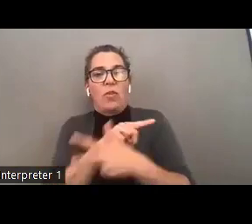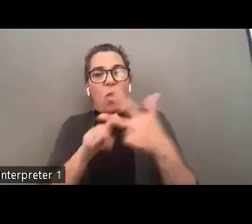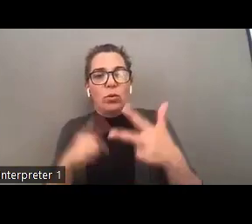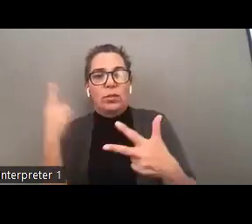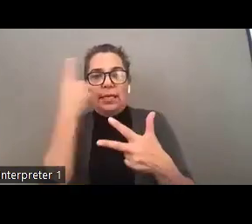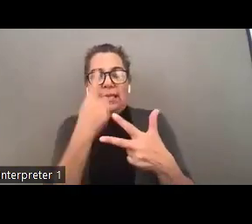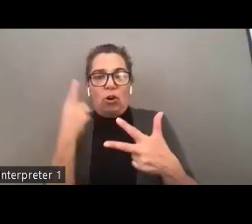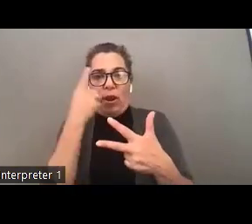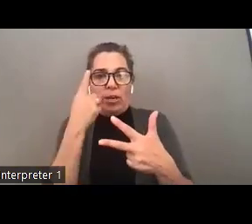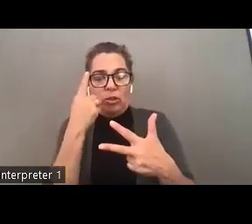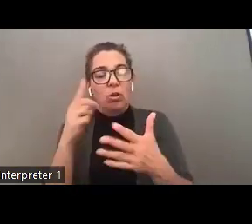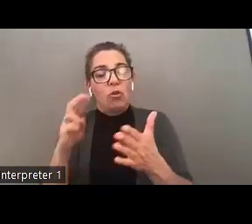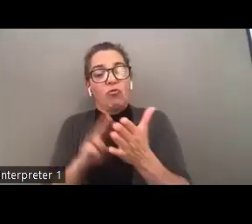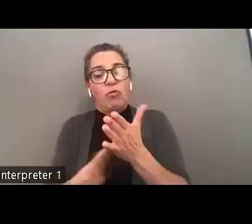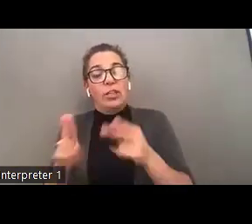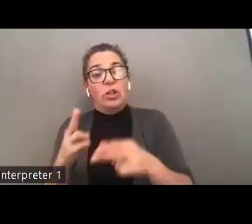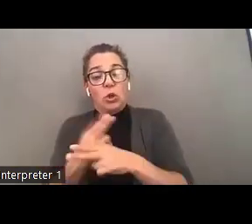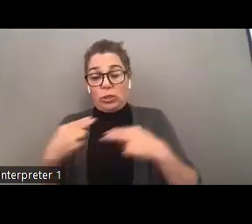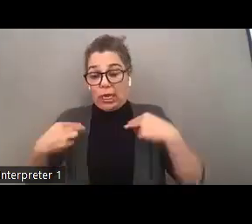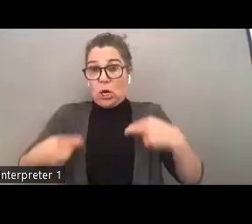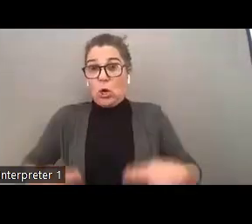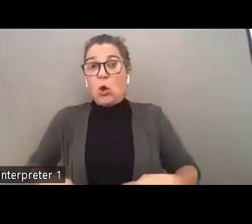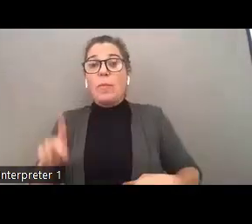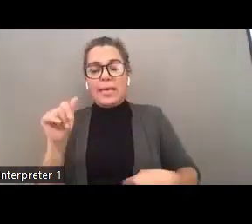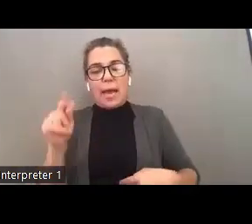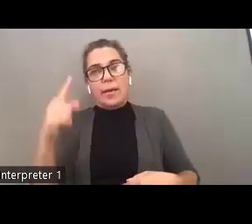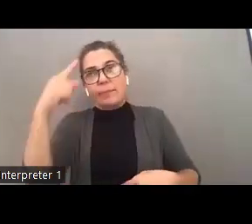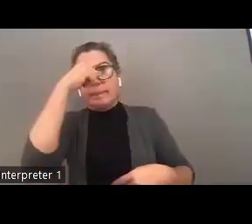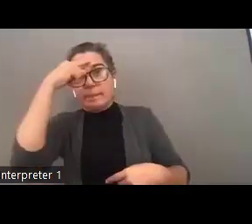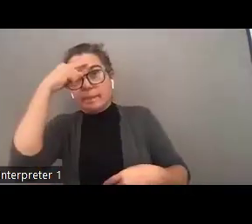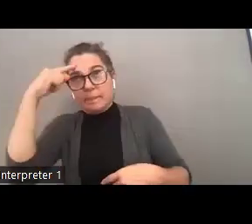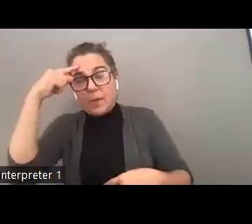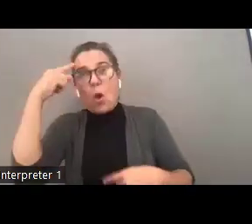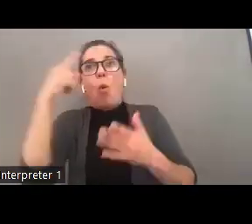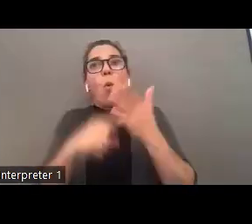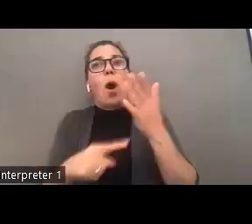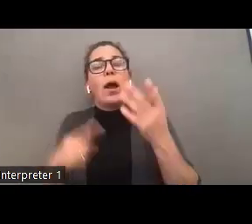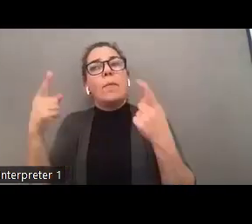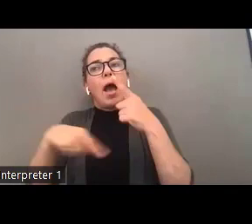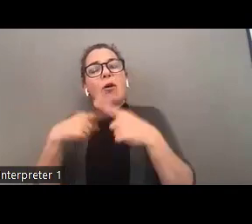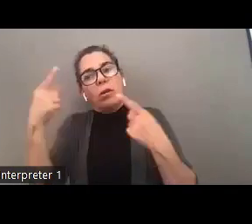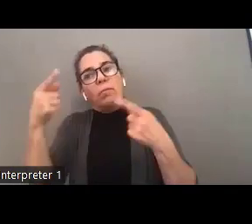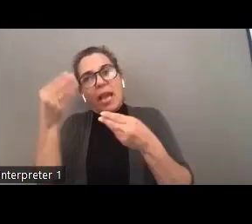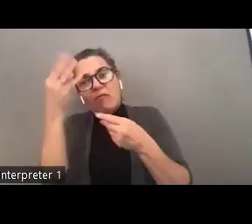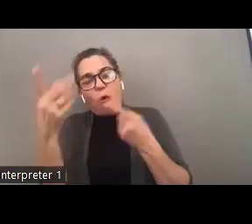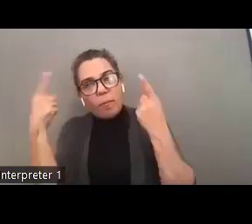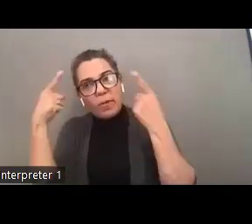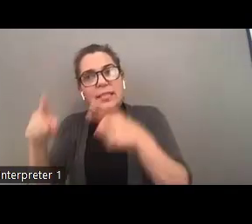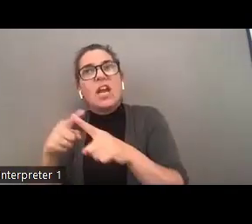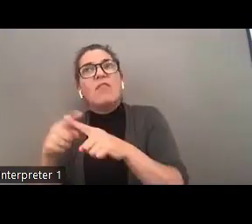Researchers using human data will need to consider the content of the informed consent as it relates to future use and subsequent data